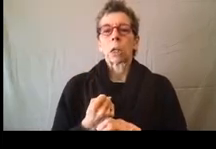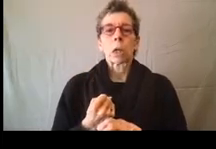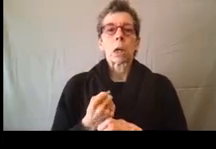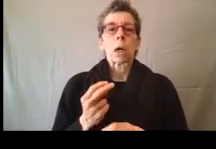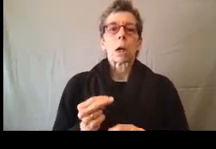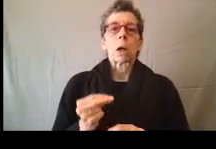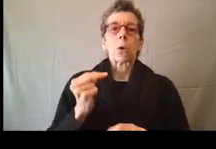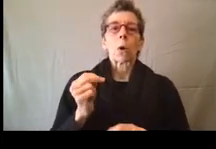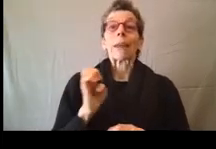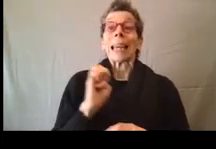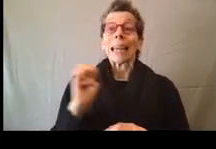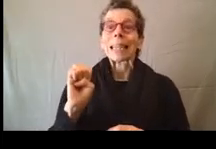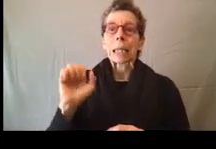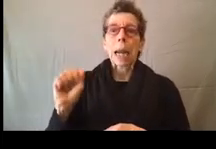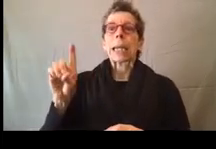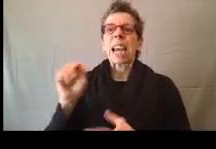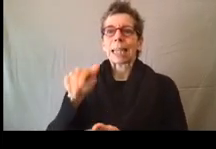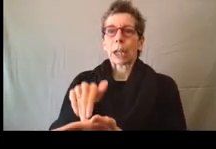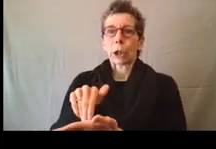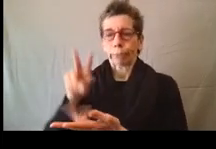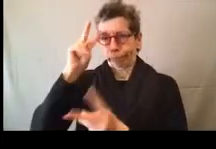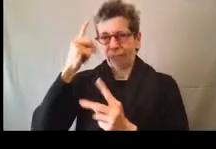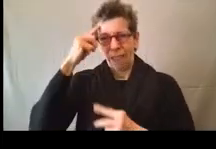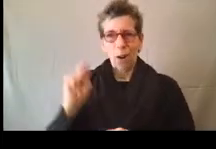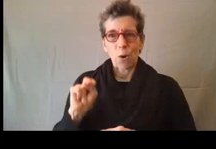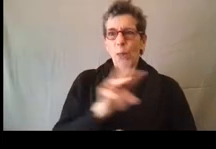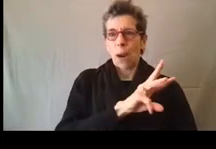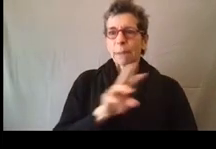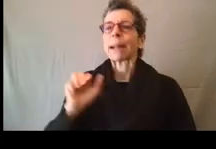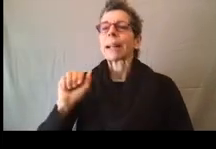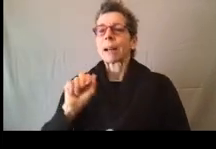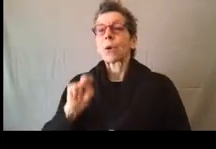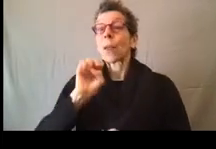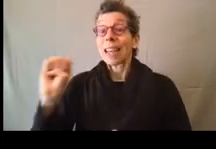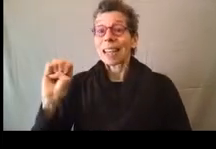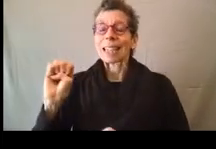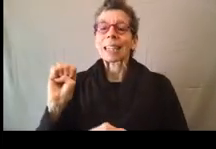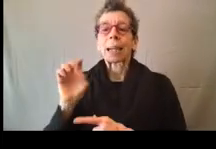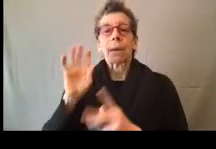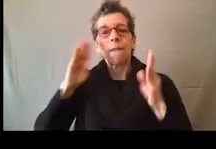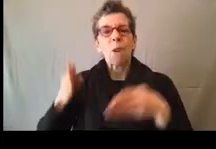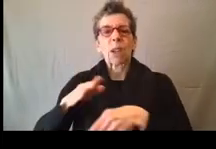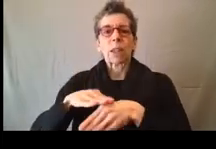our research efforts on small businesses and their implementation of Title I of the ADA.